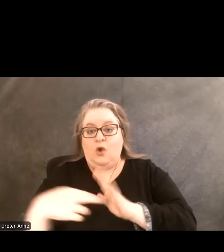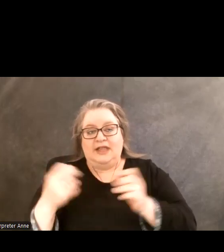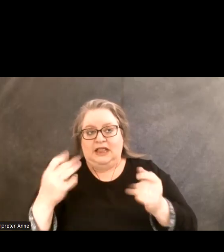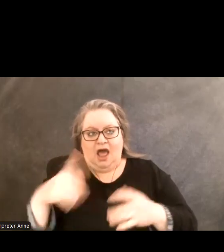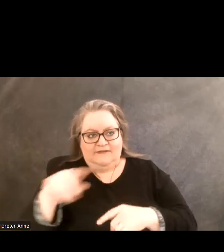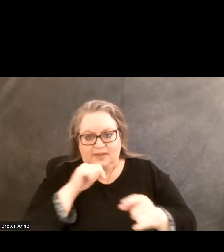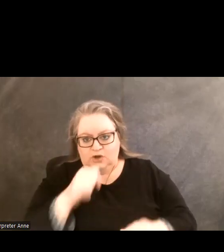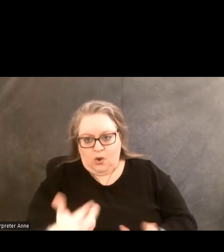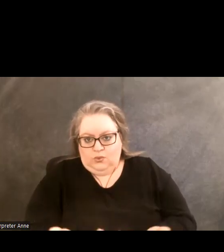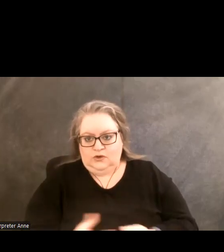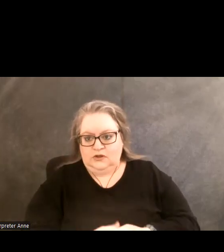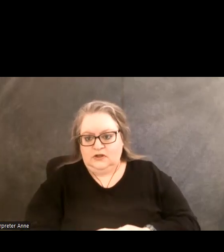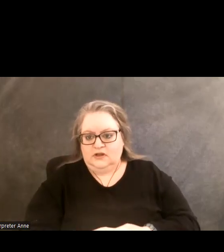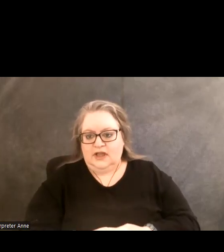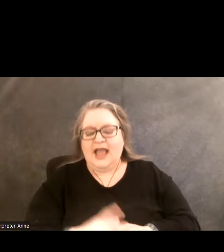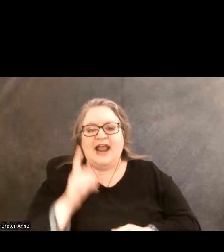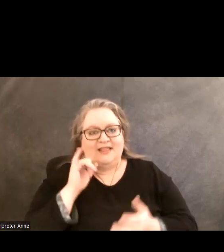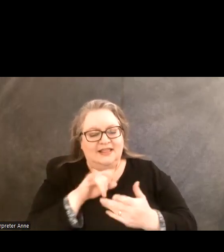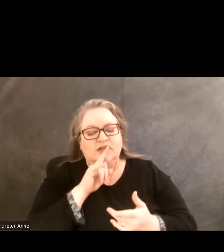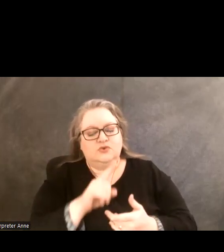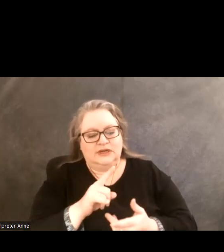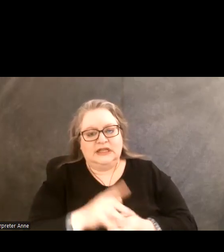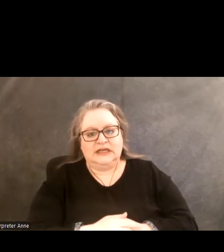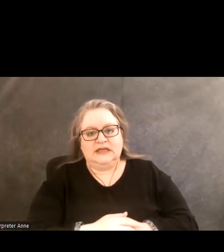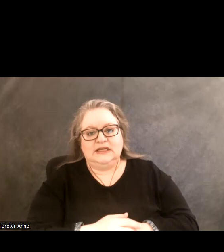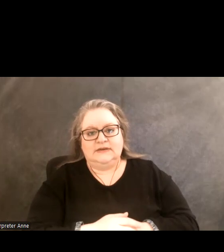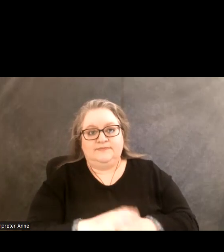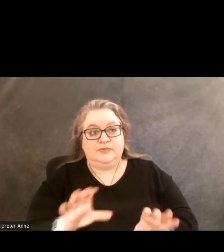And I think that that is really doing those organizations a